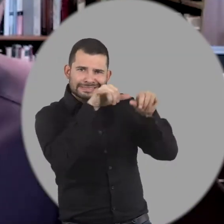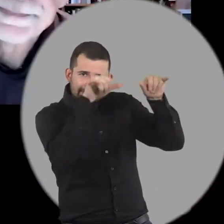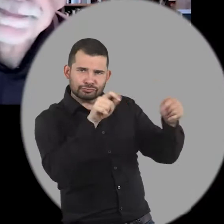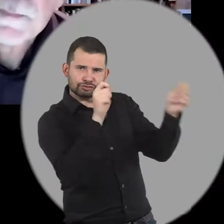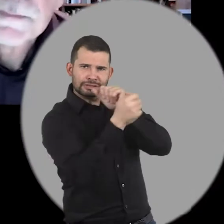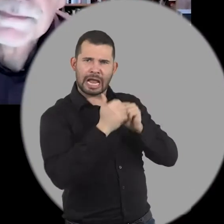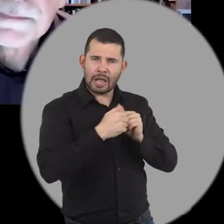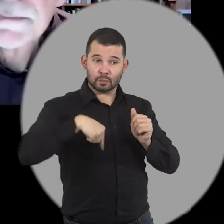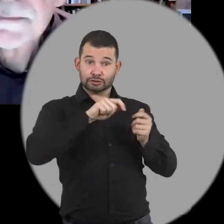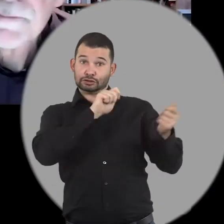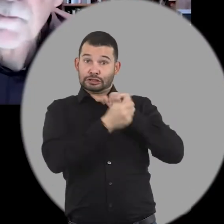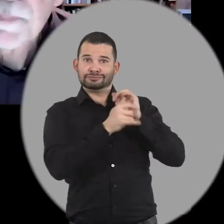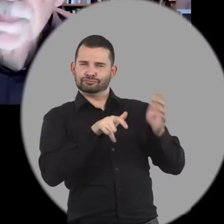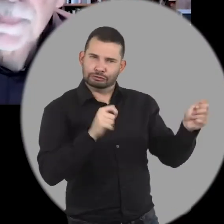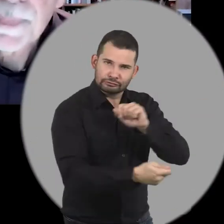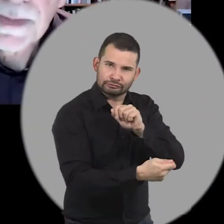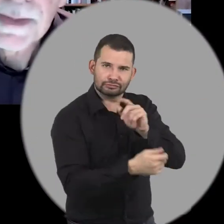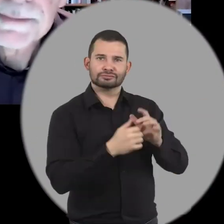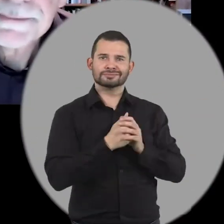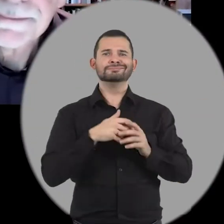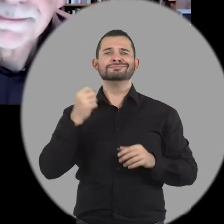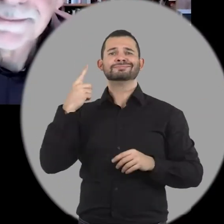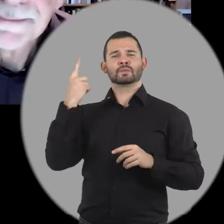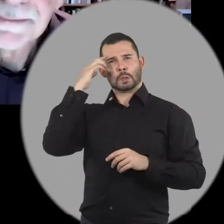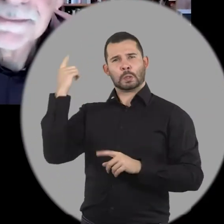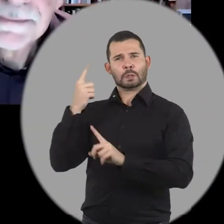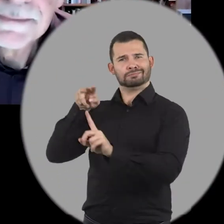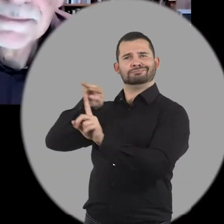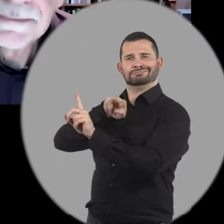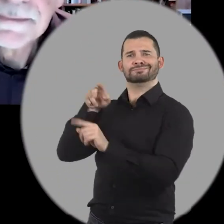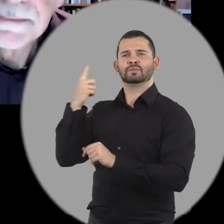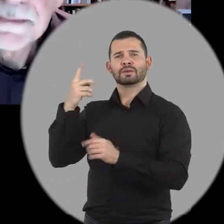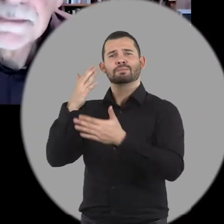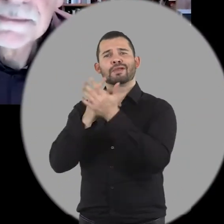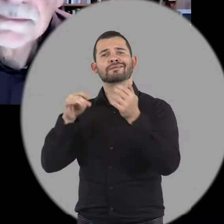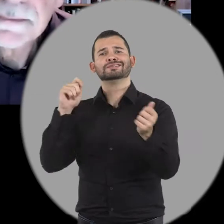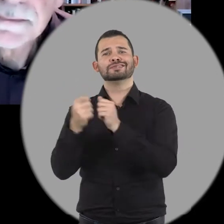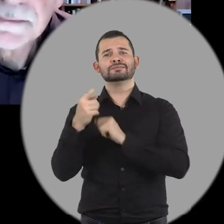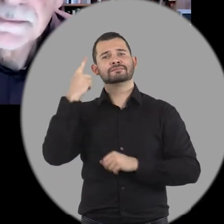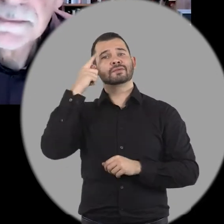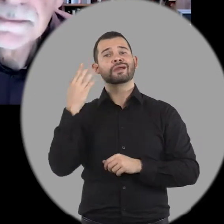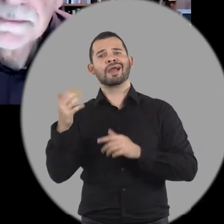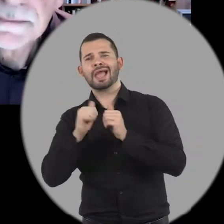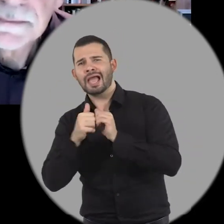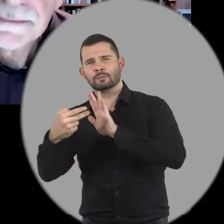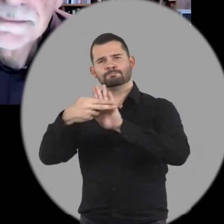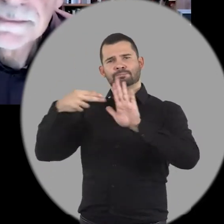I know that one aspect of that change for you is rebranding the notion of disability.